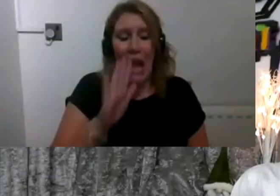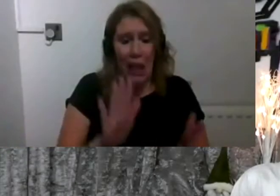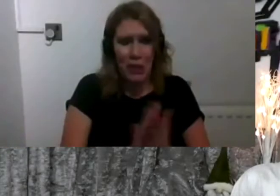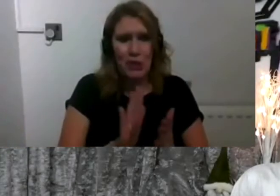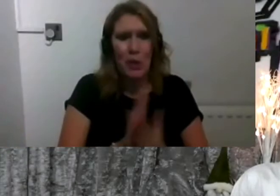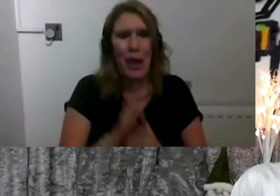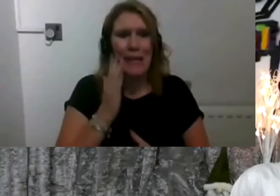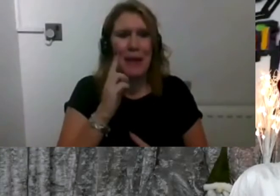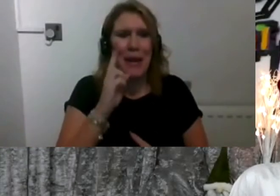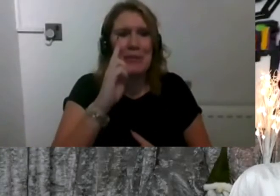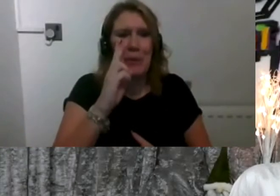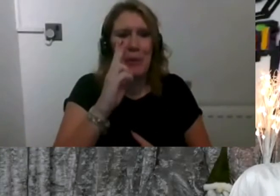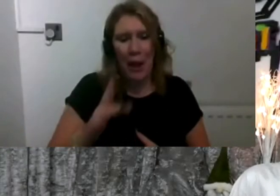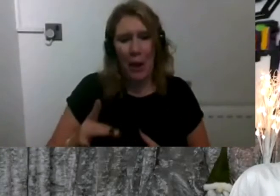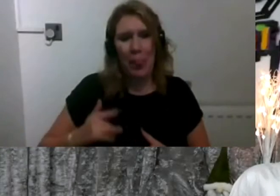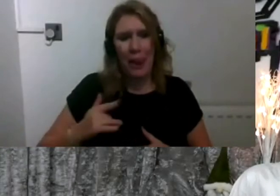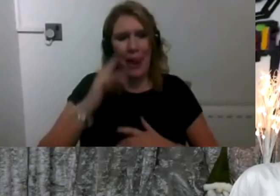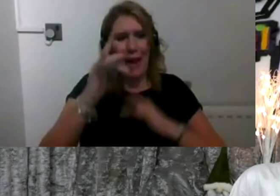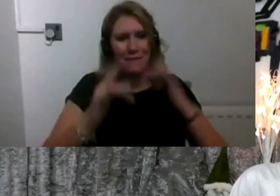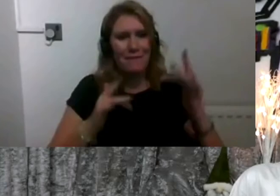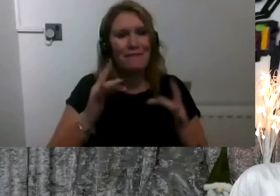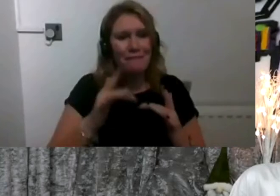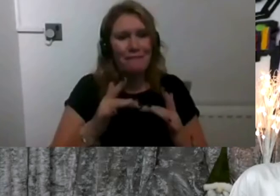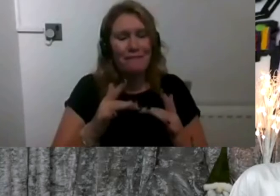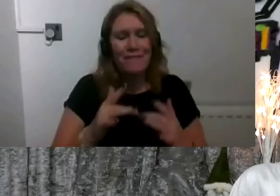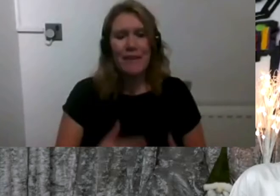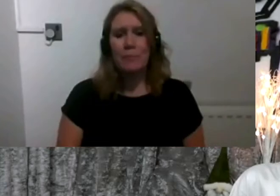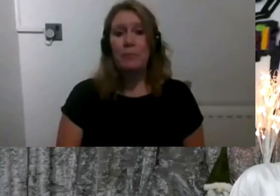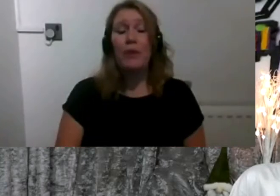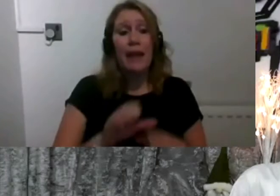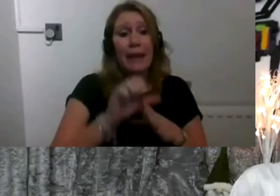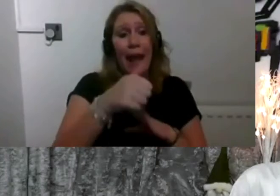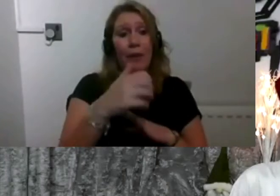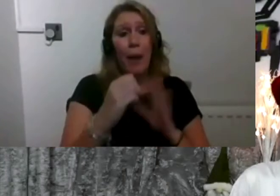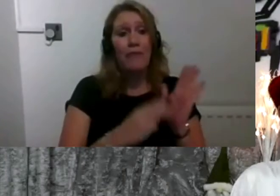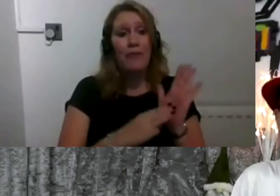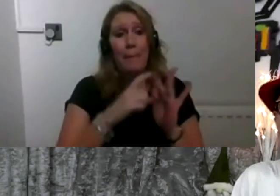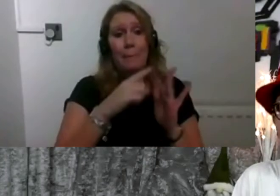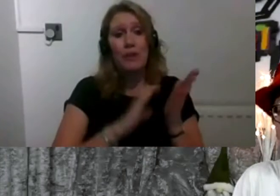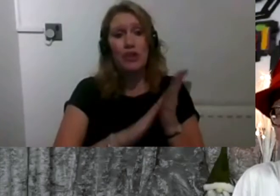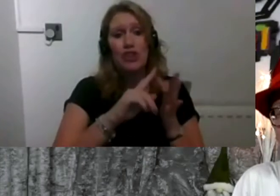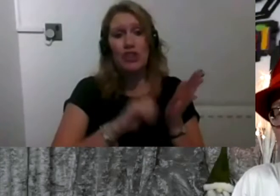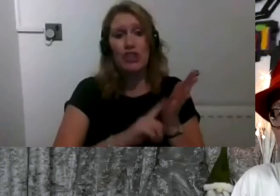as well. So next up we have Michelle.